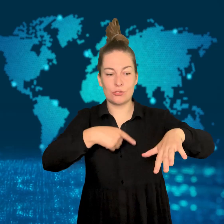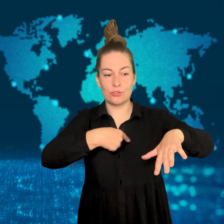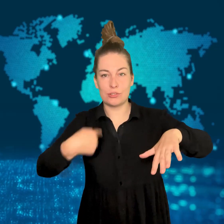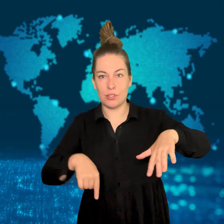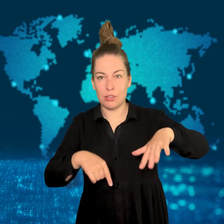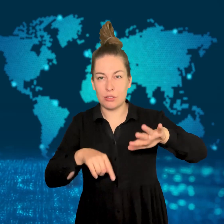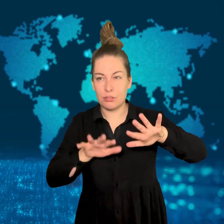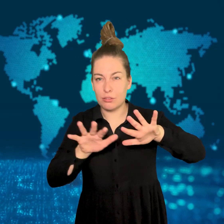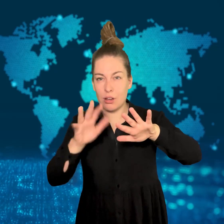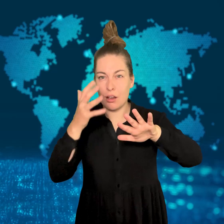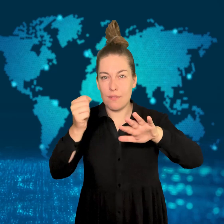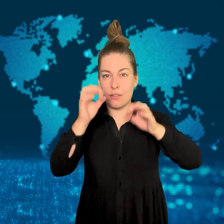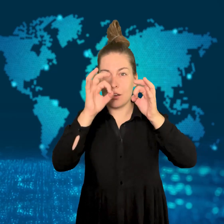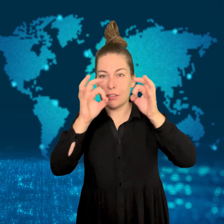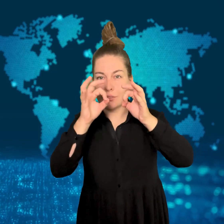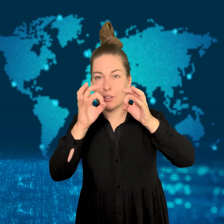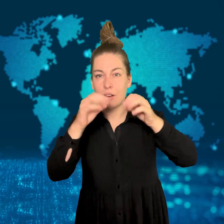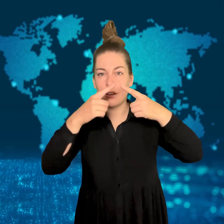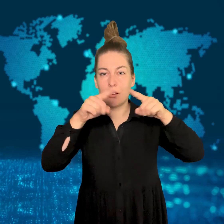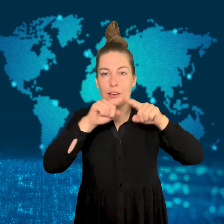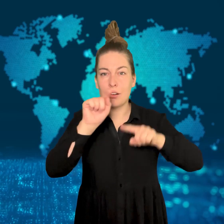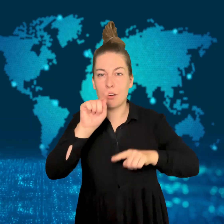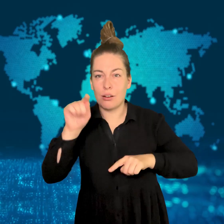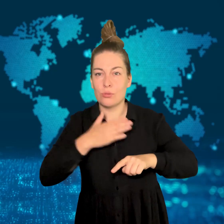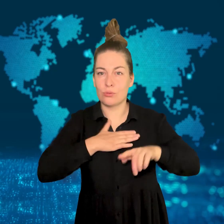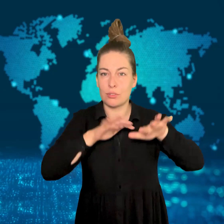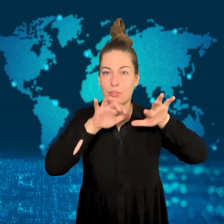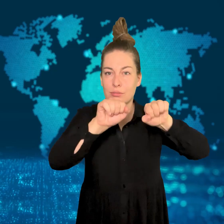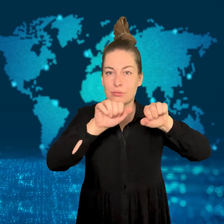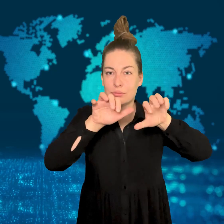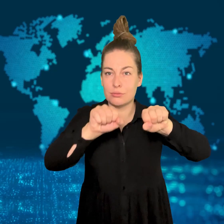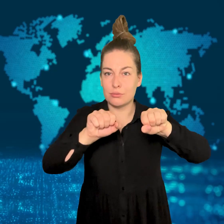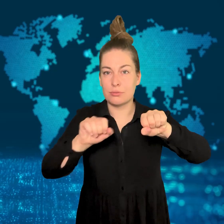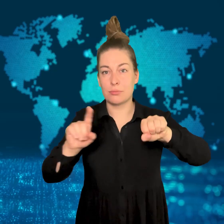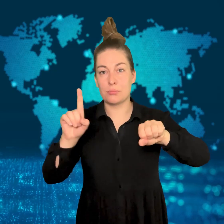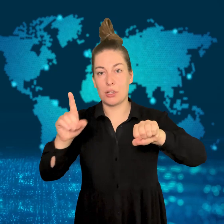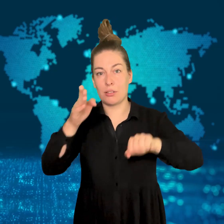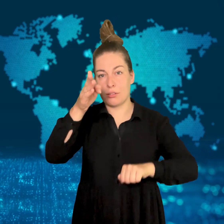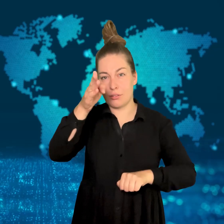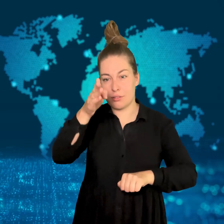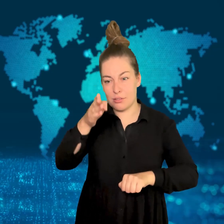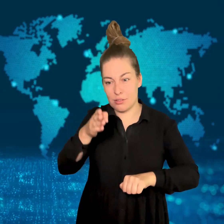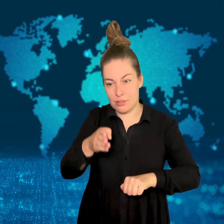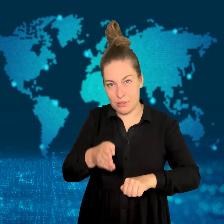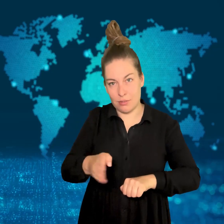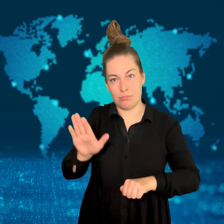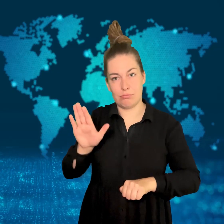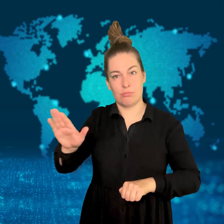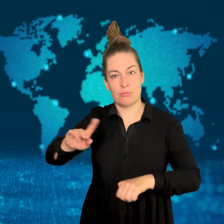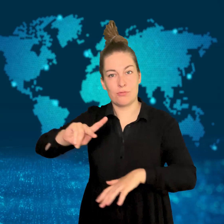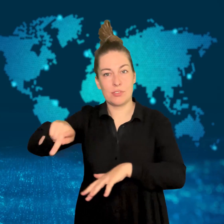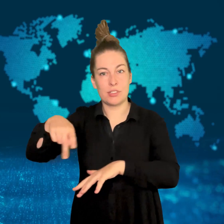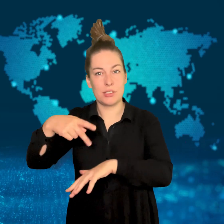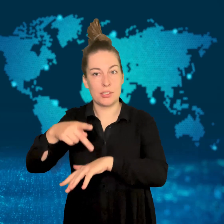China claims most of the South China Sea and its islands.